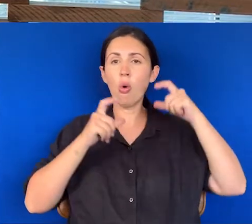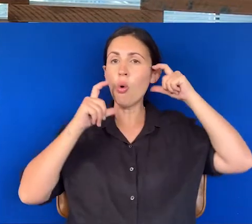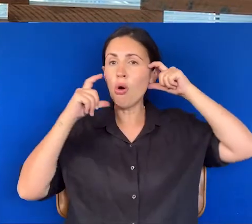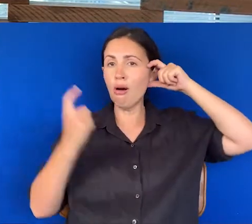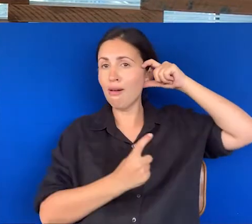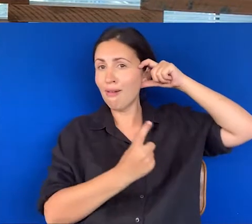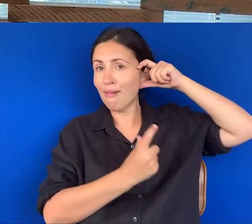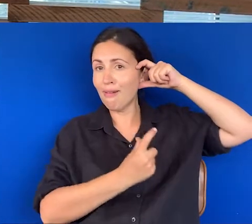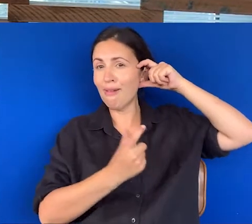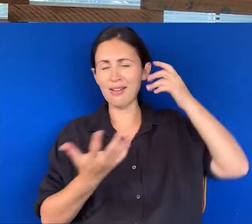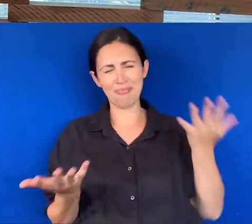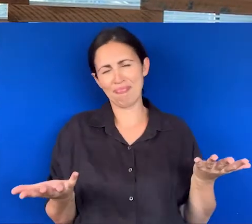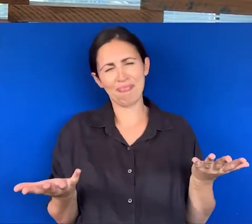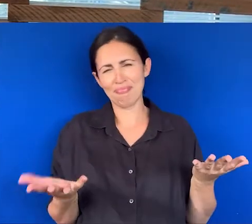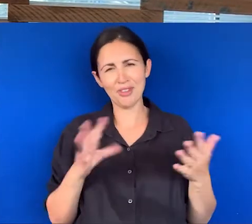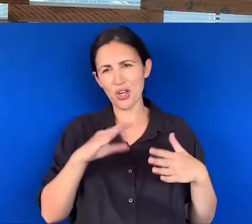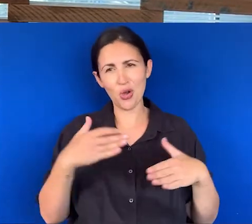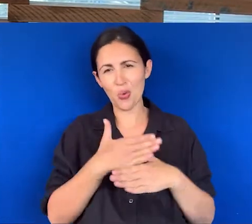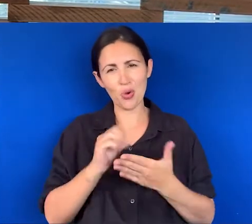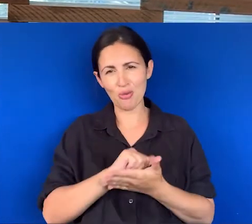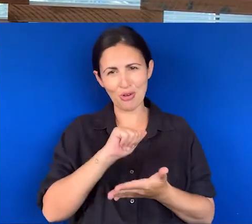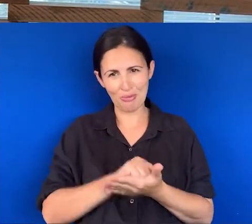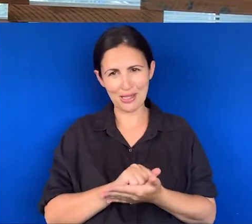So, closely fitted mask, that's what you need to wear.